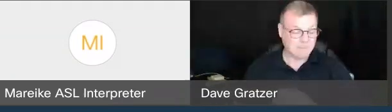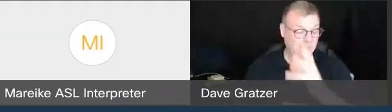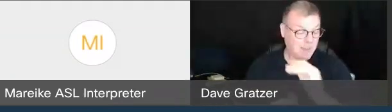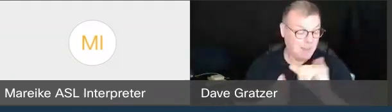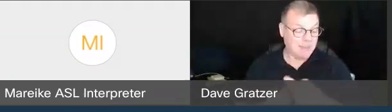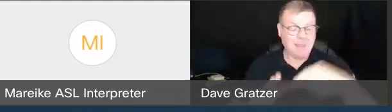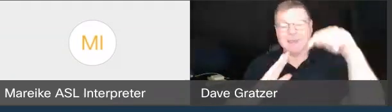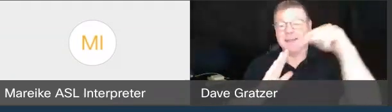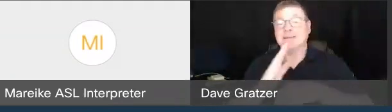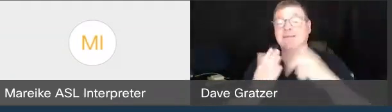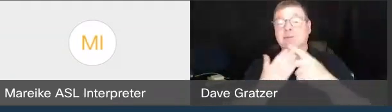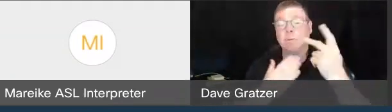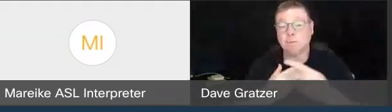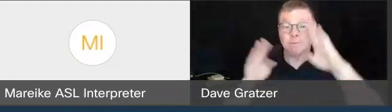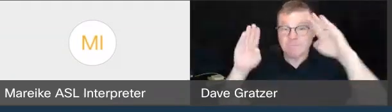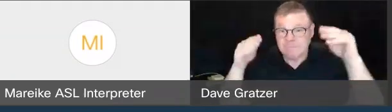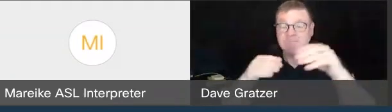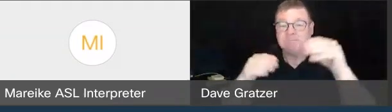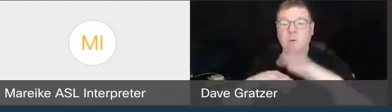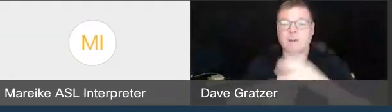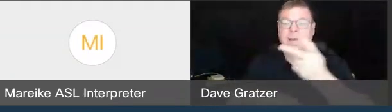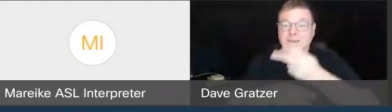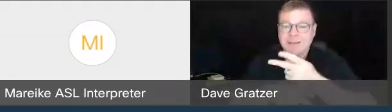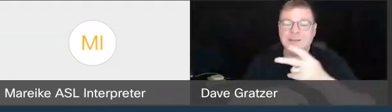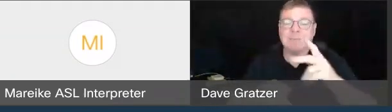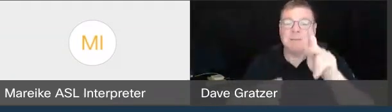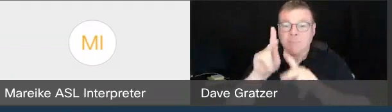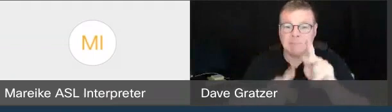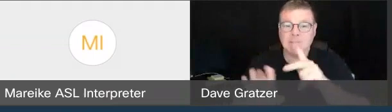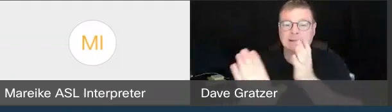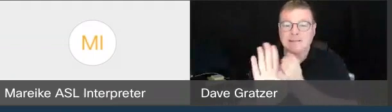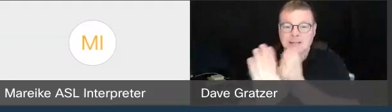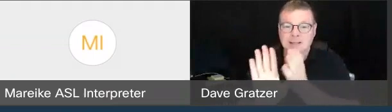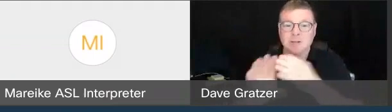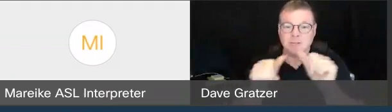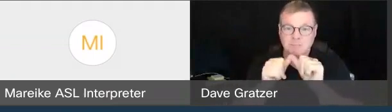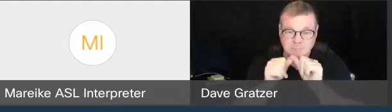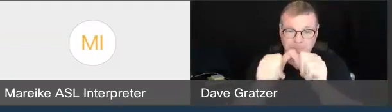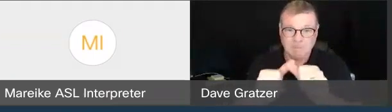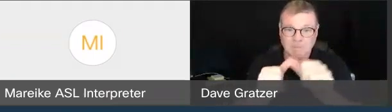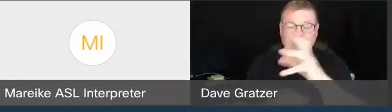program focuses on maintaining its participant psychological stability and maximizing their